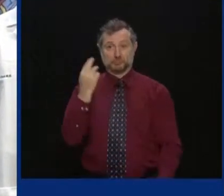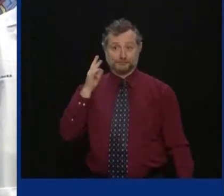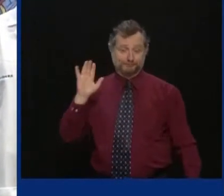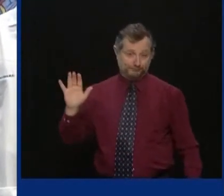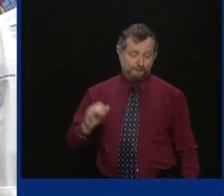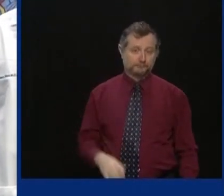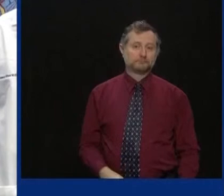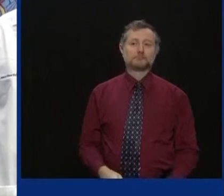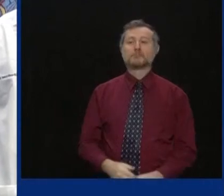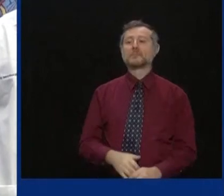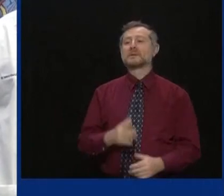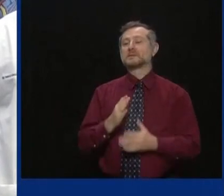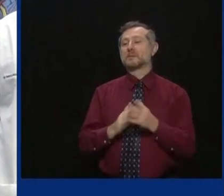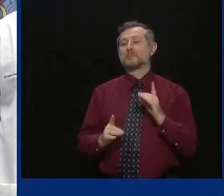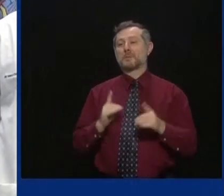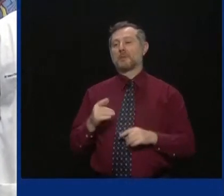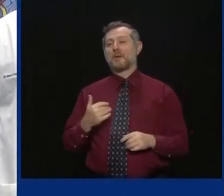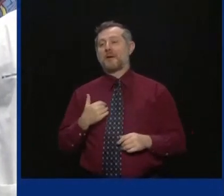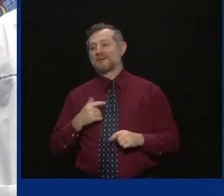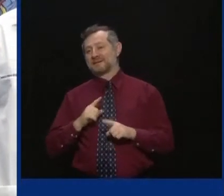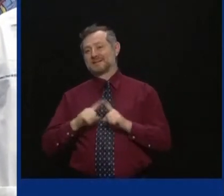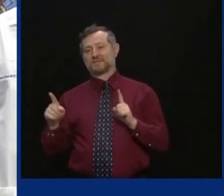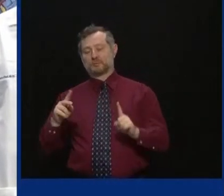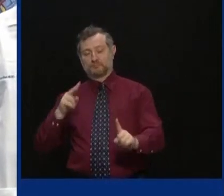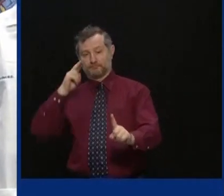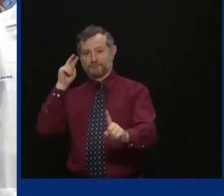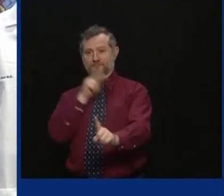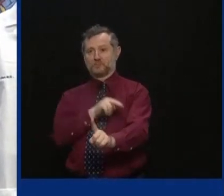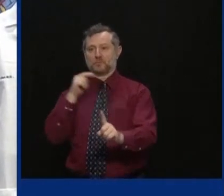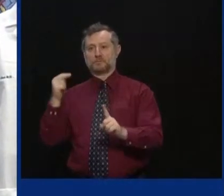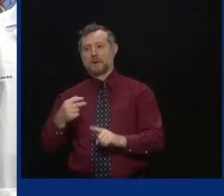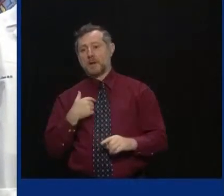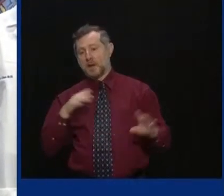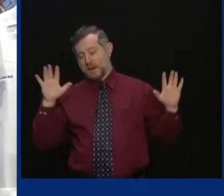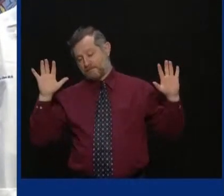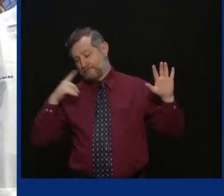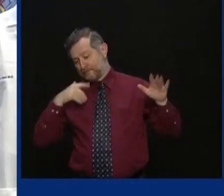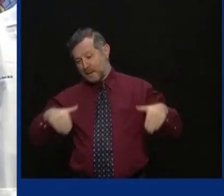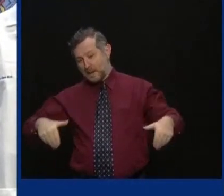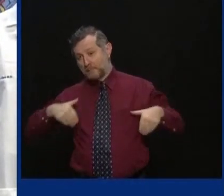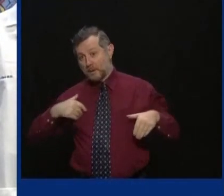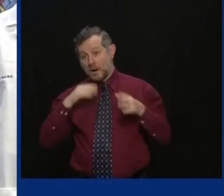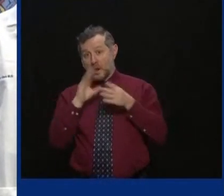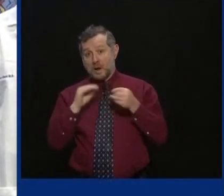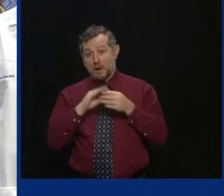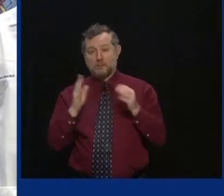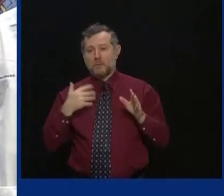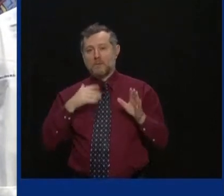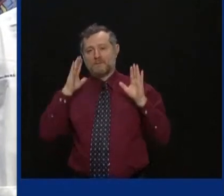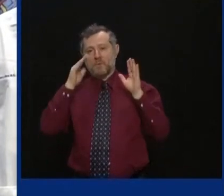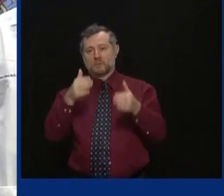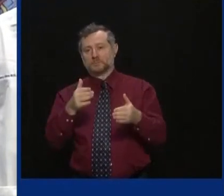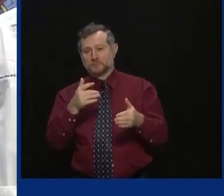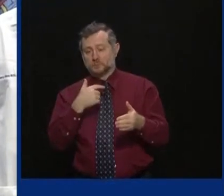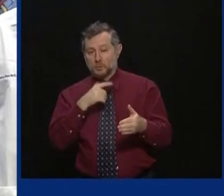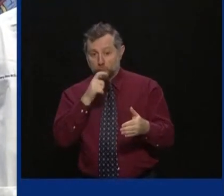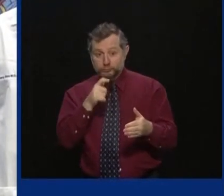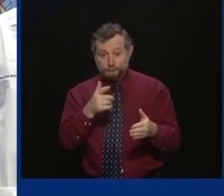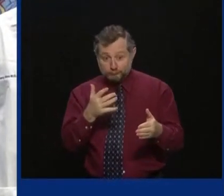THERE THERE ARE OTHER REASONS PEOPLE ARE NOT BEING VACCINATED. IT'S NOT THE ACCESS.